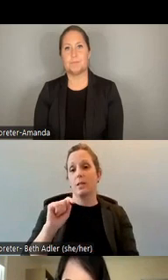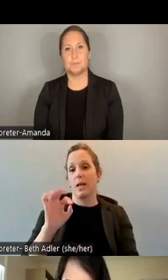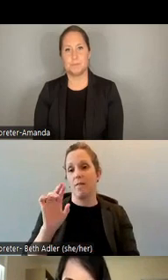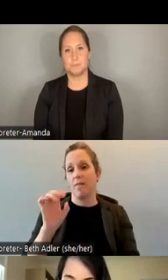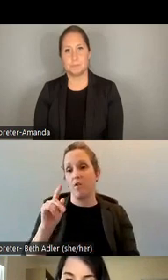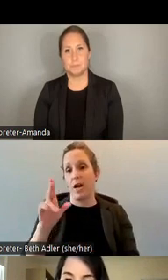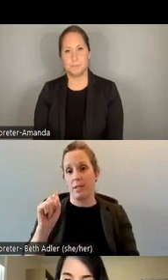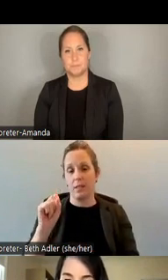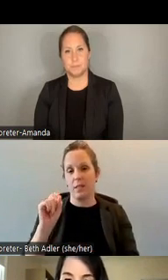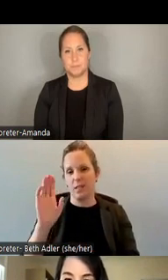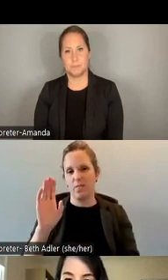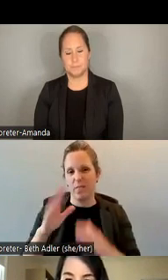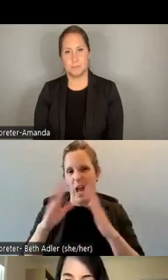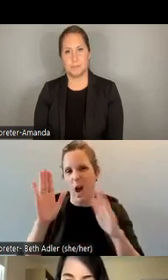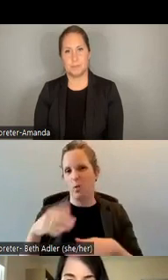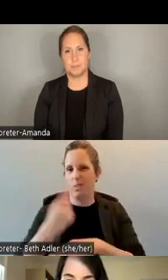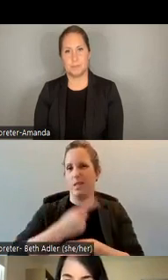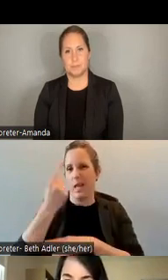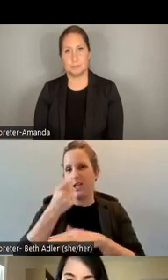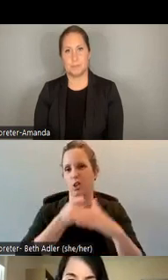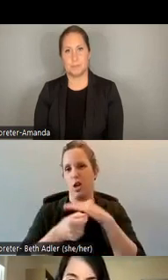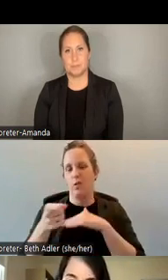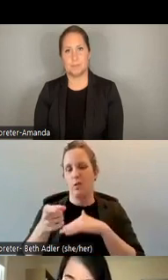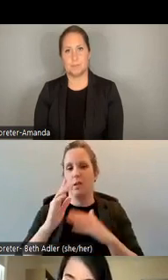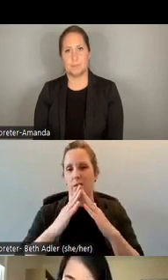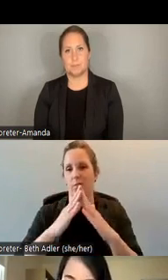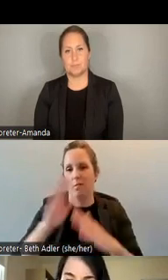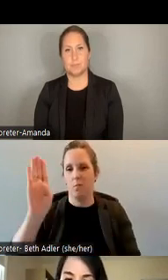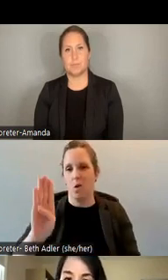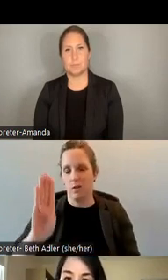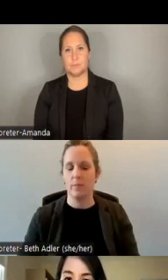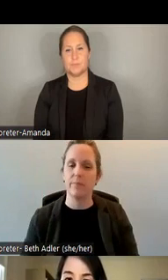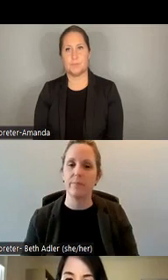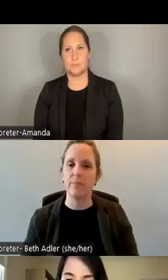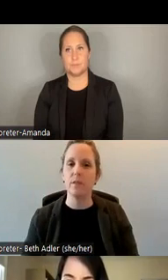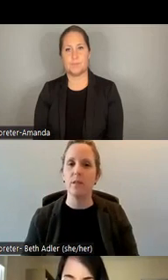shelter in downtown Boston and these experiences as well as the wonderful culture in the MJ McLean